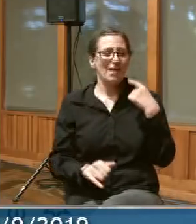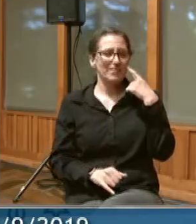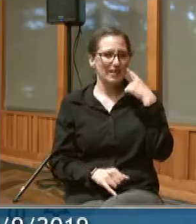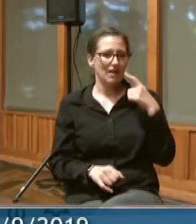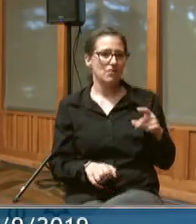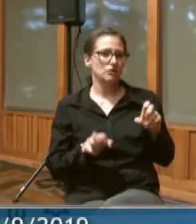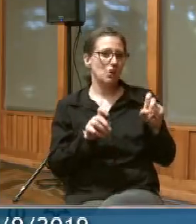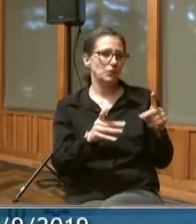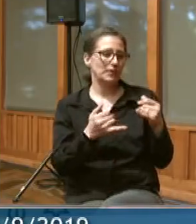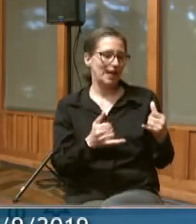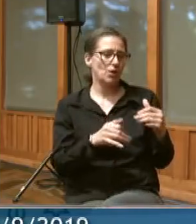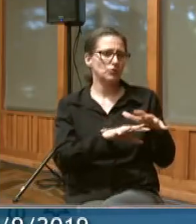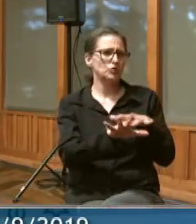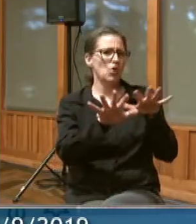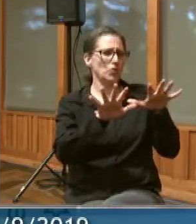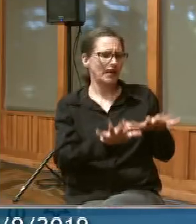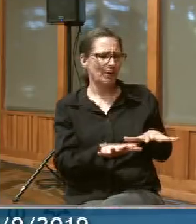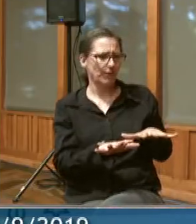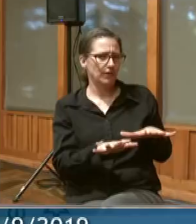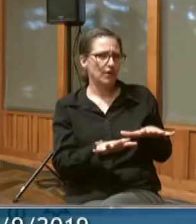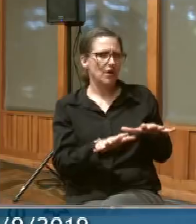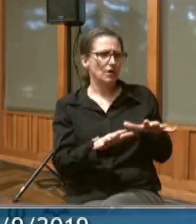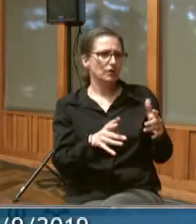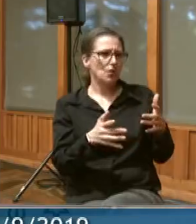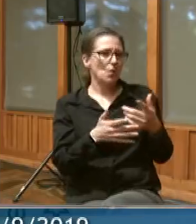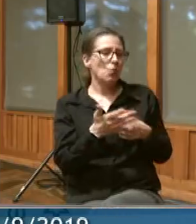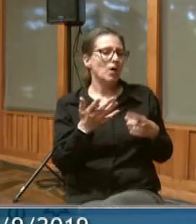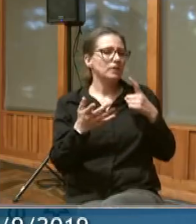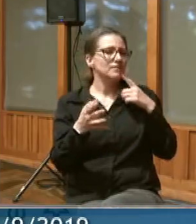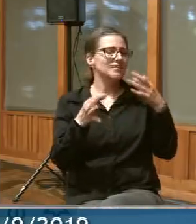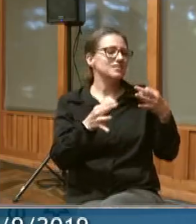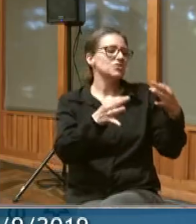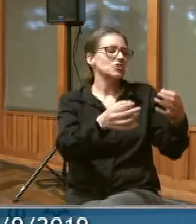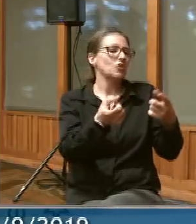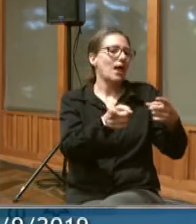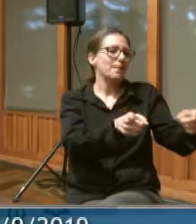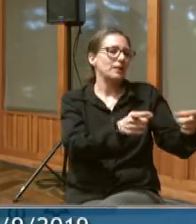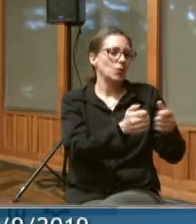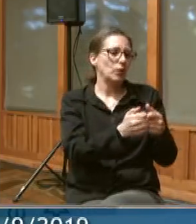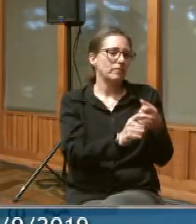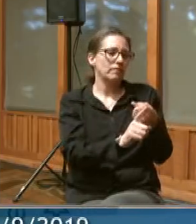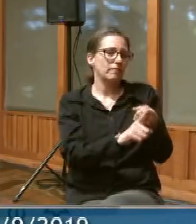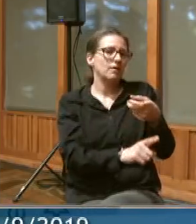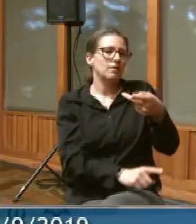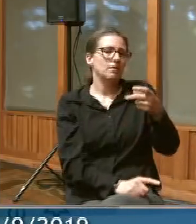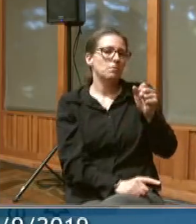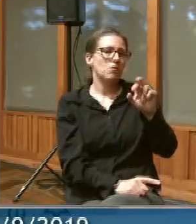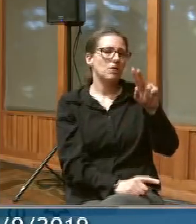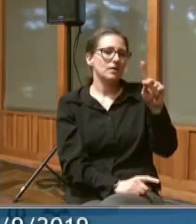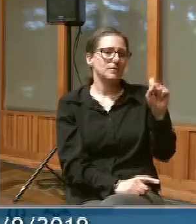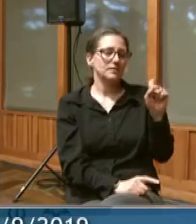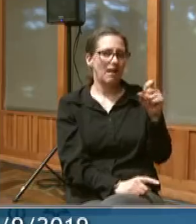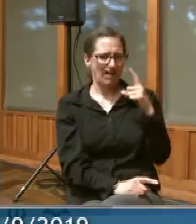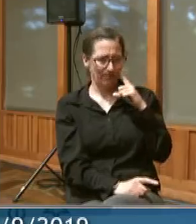SAW FIT TO FUND THAT. HAVING SAID THAT,ITY THINK THAT WE HAVE AN OPPORTUNITY TO SLOW DOWN ON WHERE WE'RE HEADED WITH